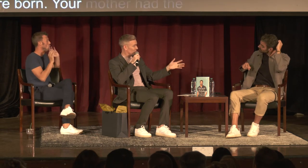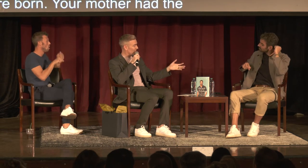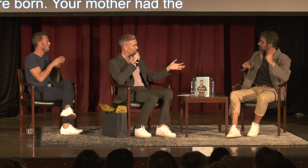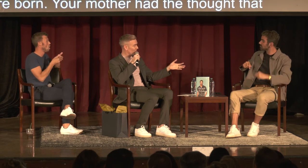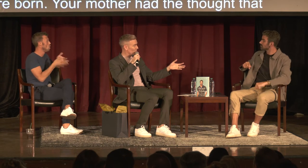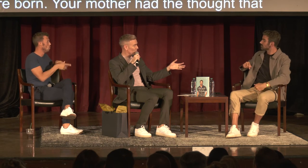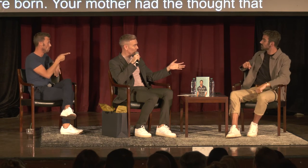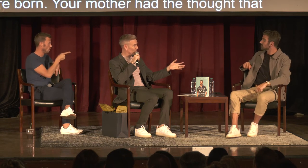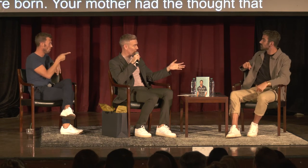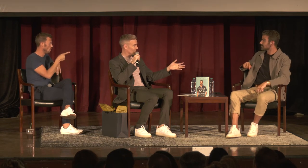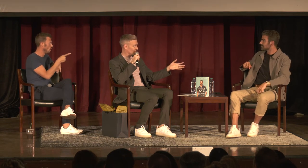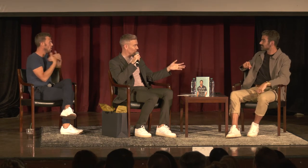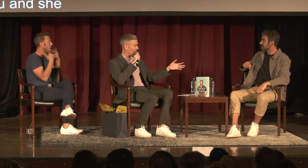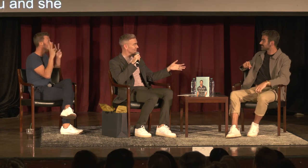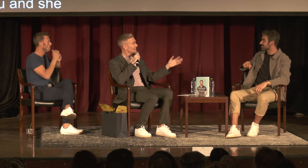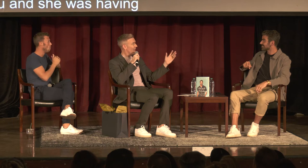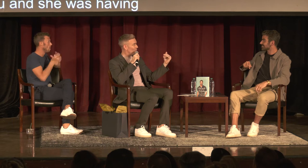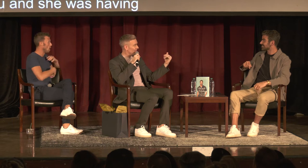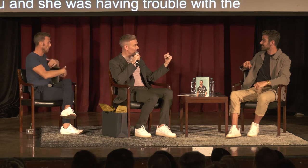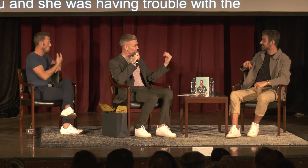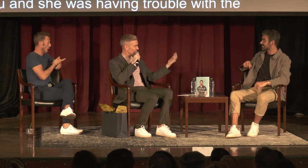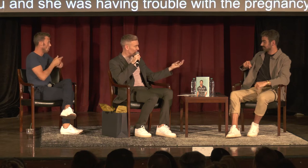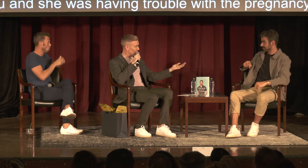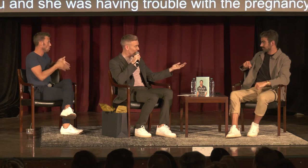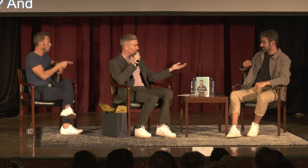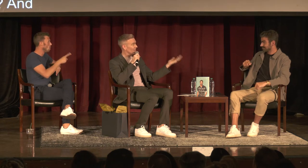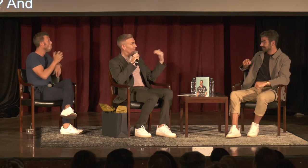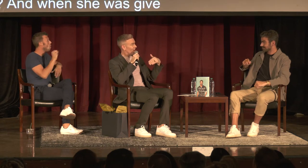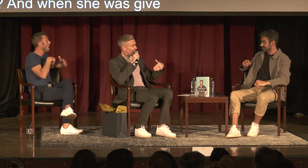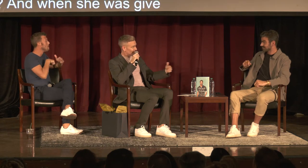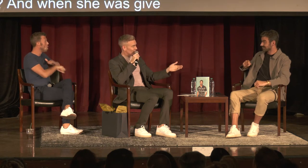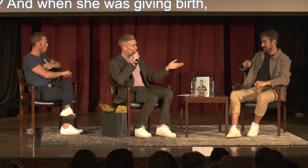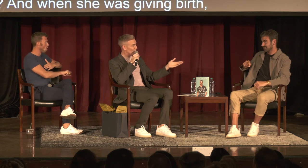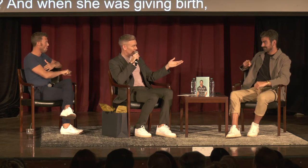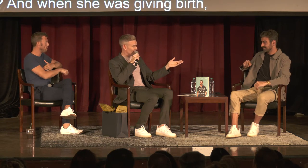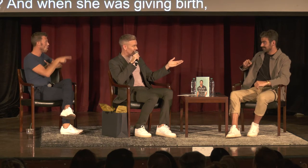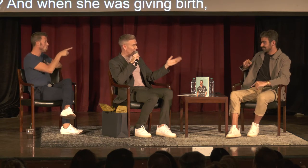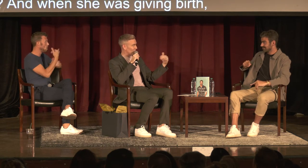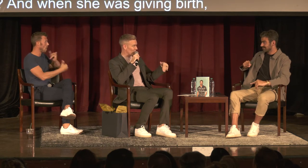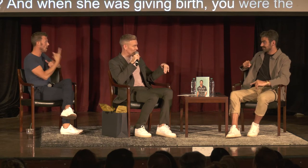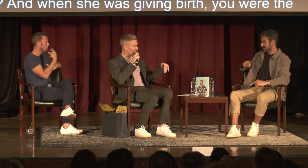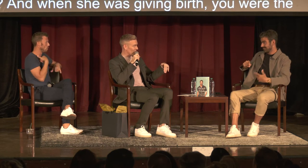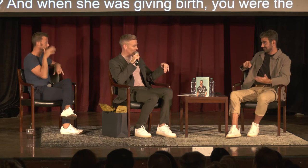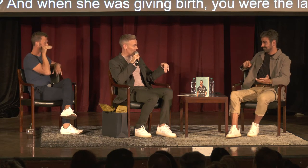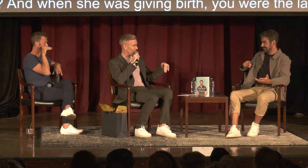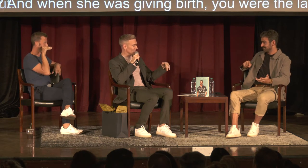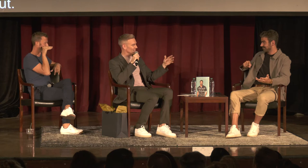she was having trouble with the pregnancy. Correct. And when she was giving birth, you were the last to come out. Your brother Nico came out first.